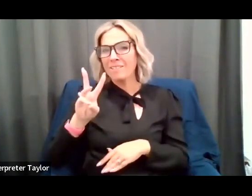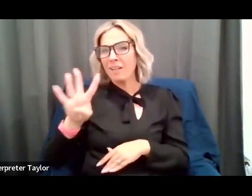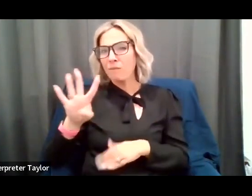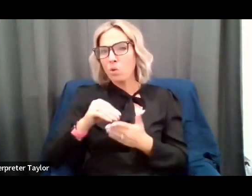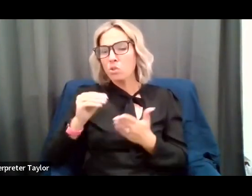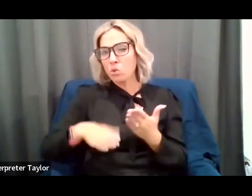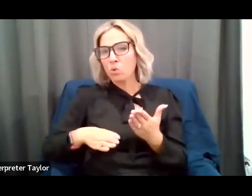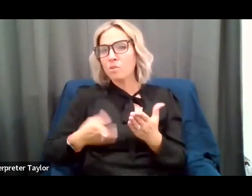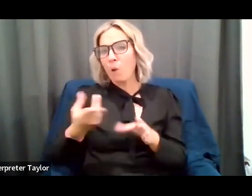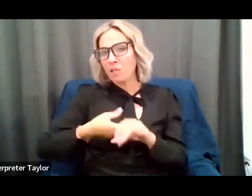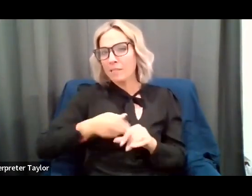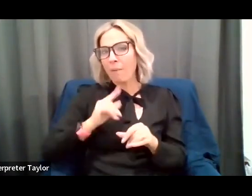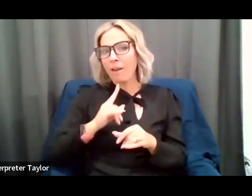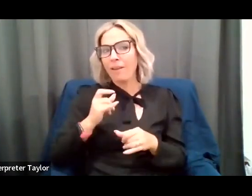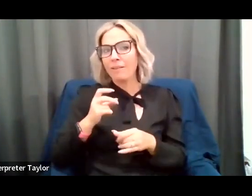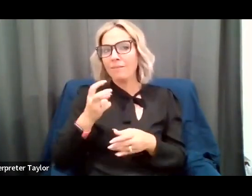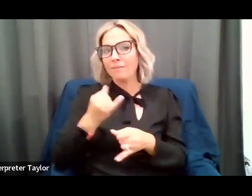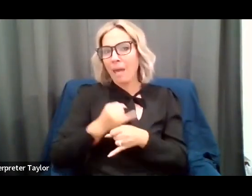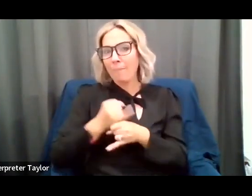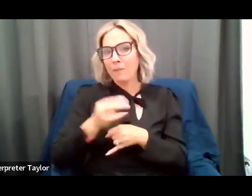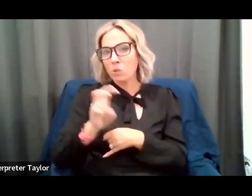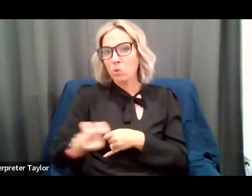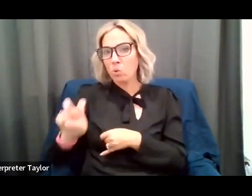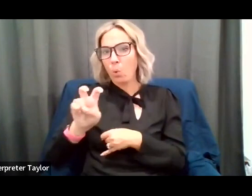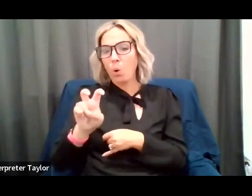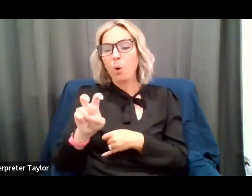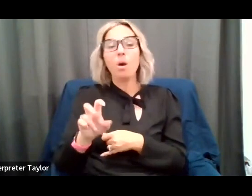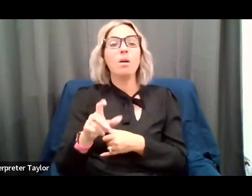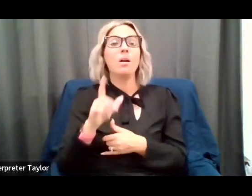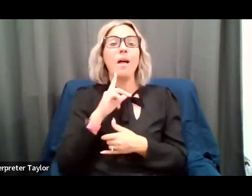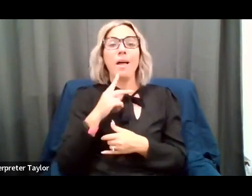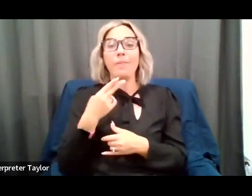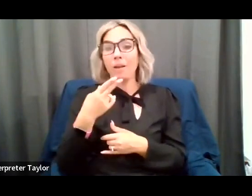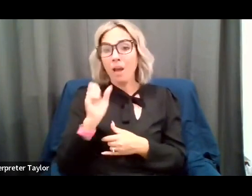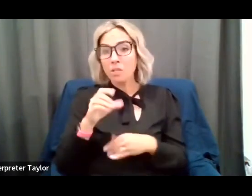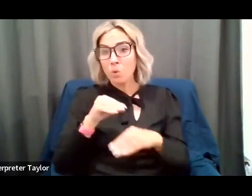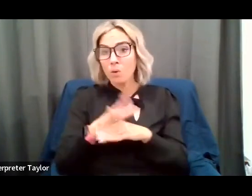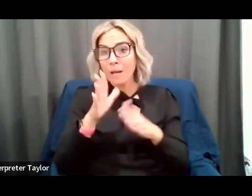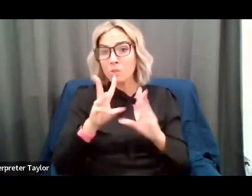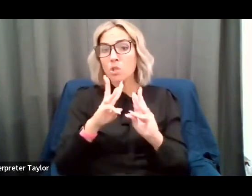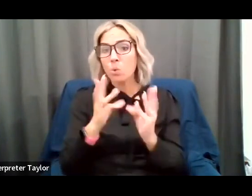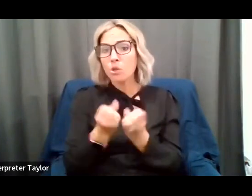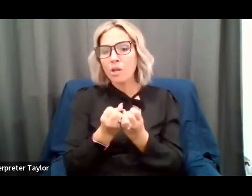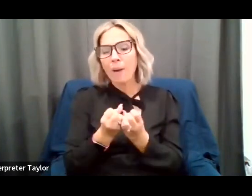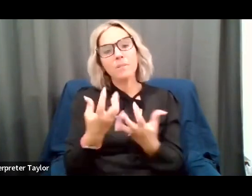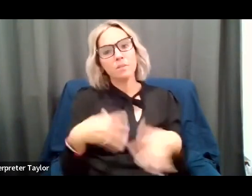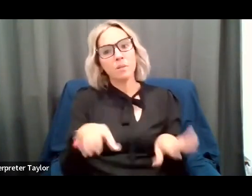participate in our campus tours, uh, we're doing high school counselor workshops. It's important to note that we